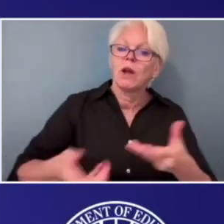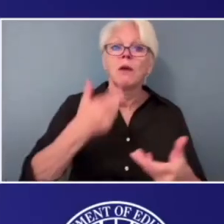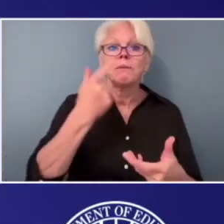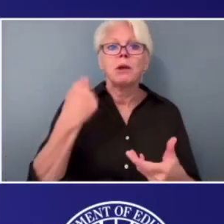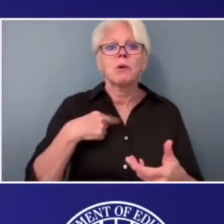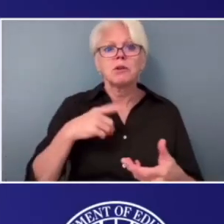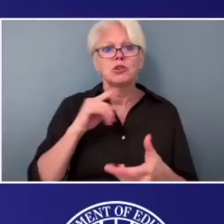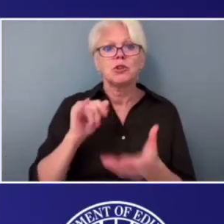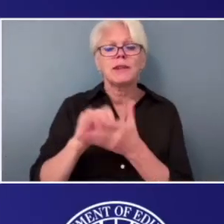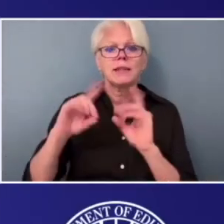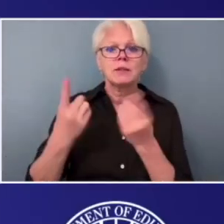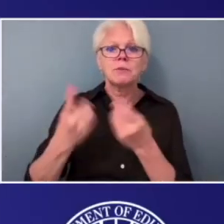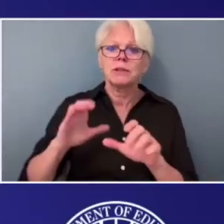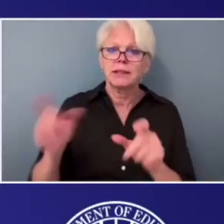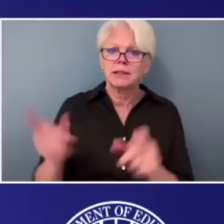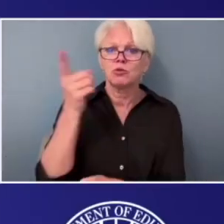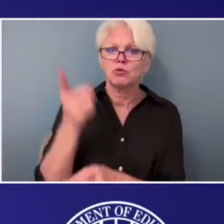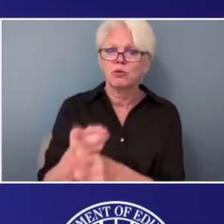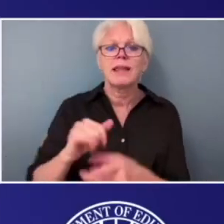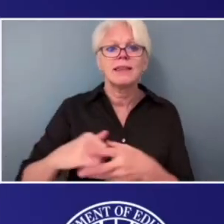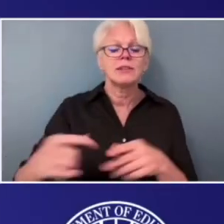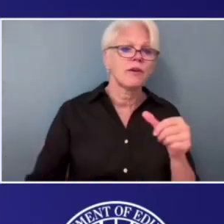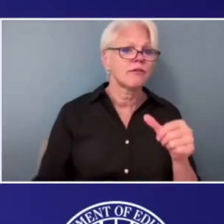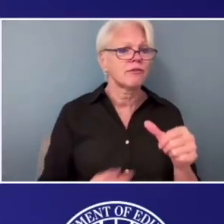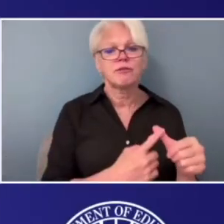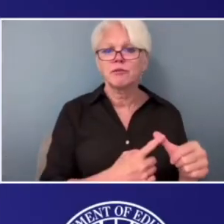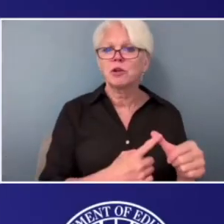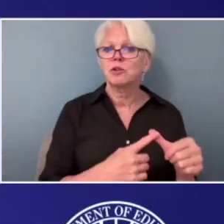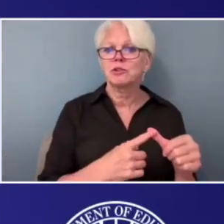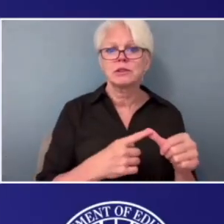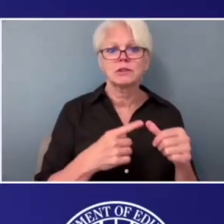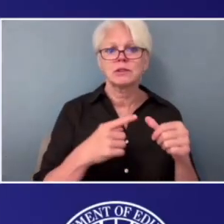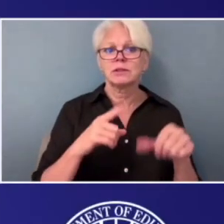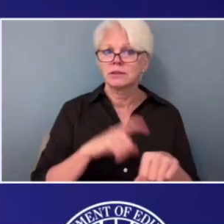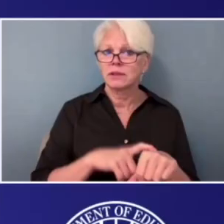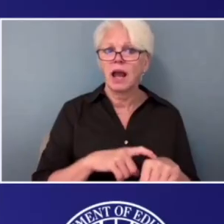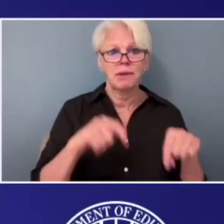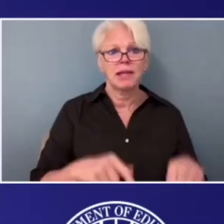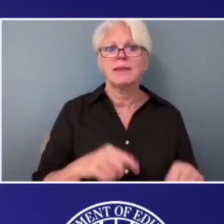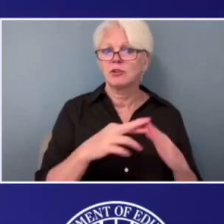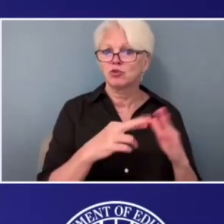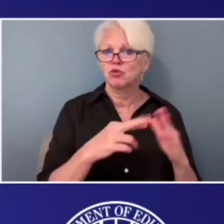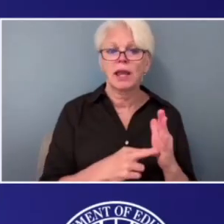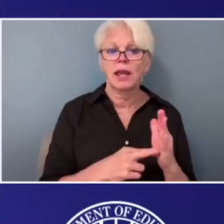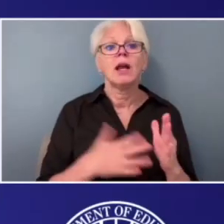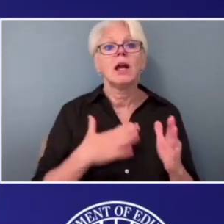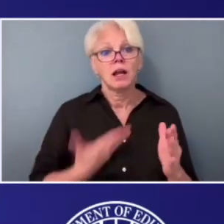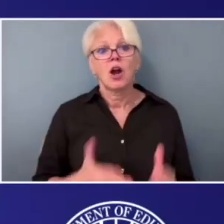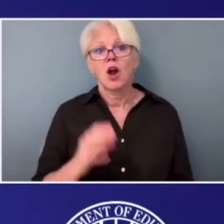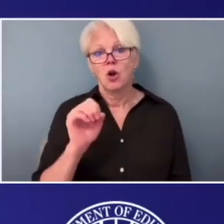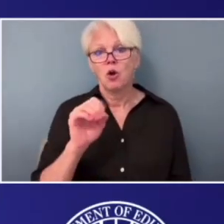This is our first pass at the regs. And admittedly, the OBBB is an extremely